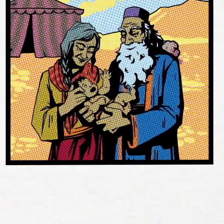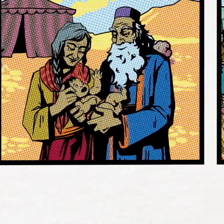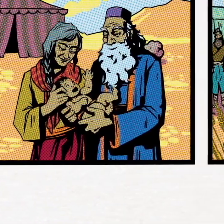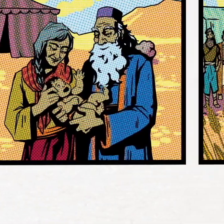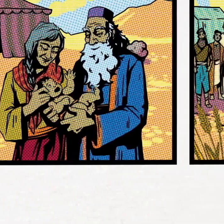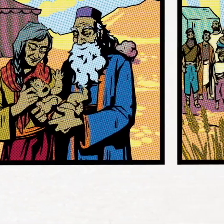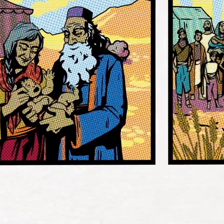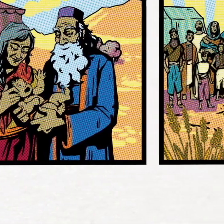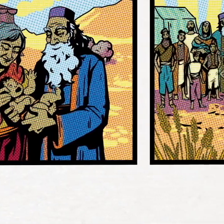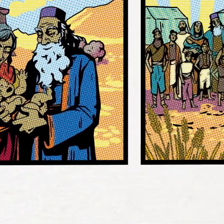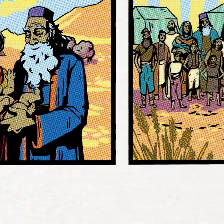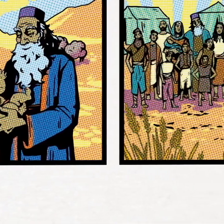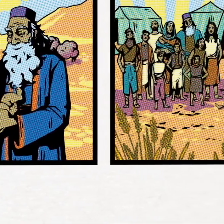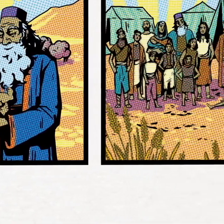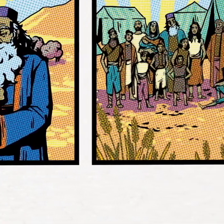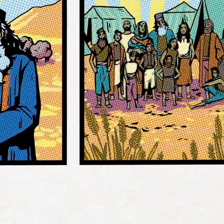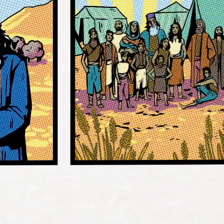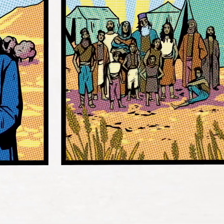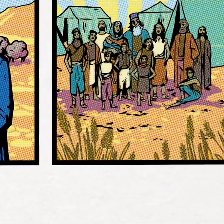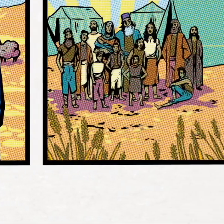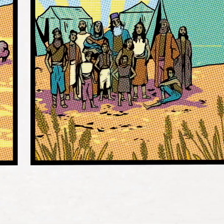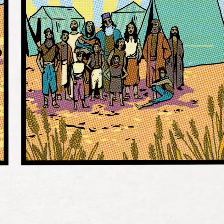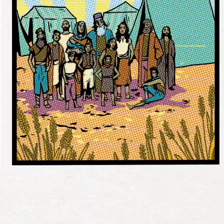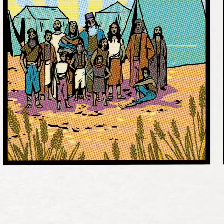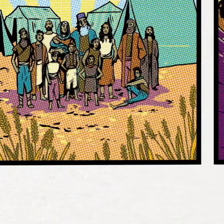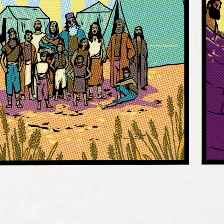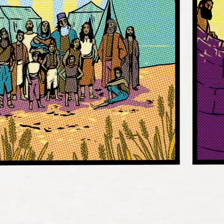Jon: It’s the place people end up because of stupid decisions,